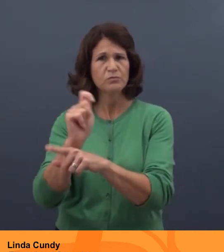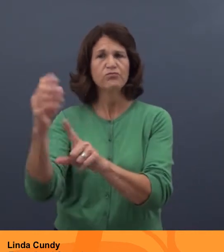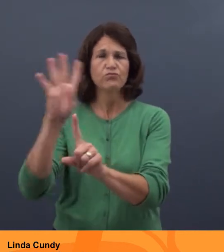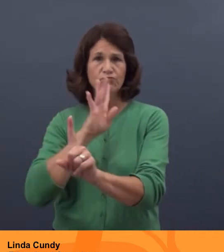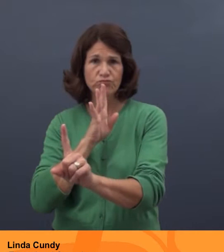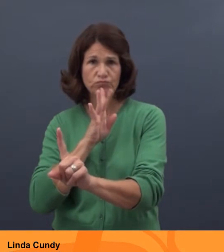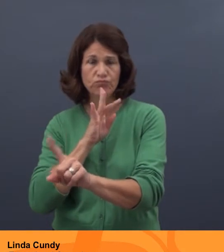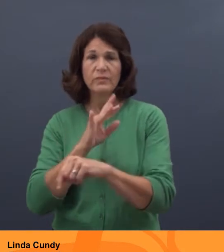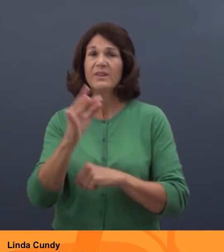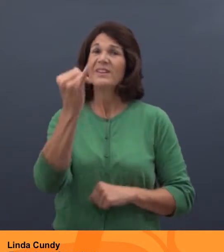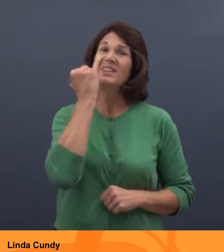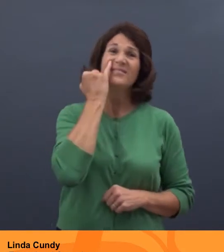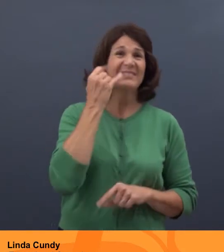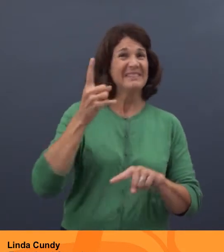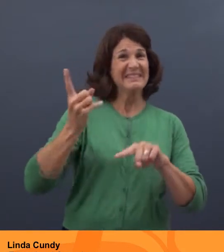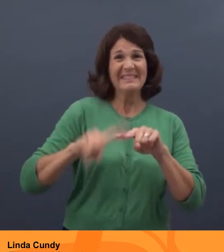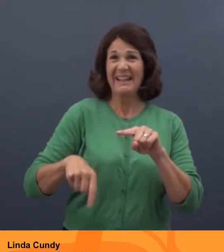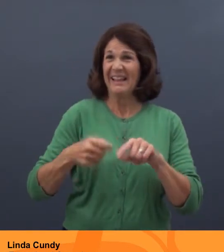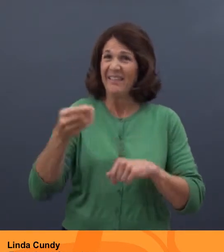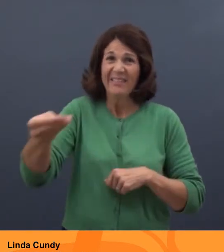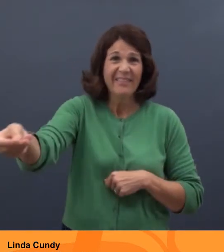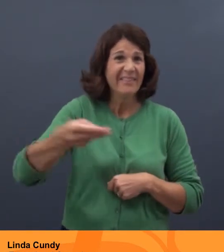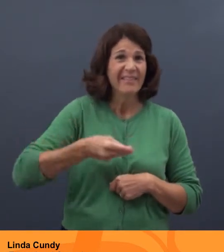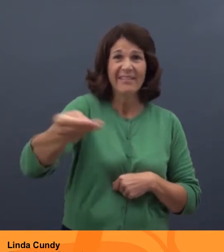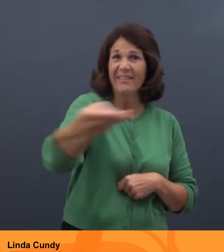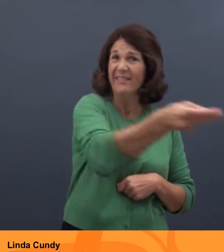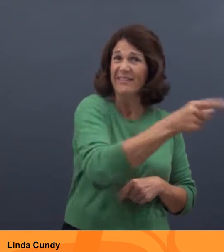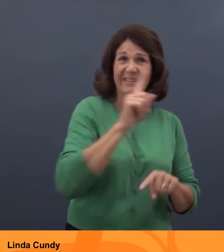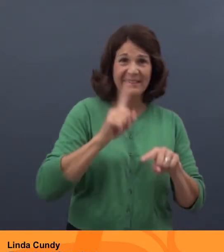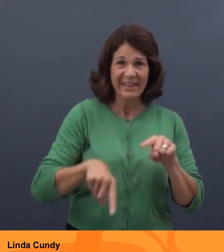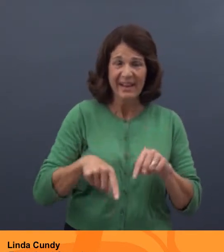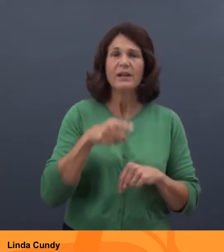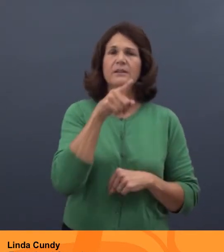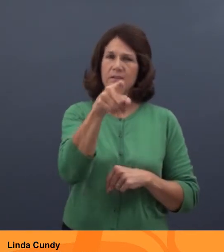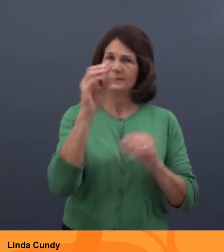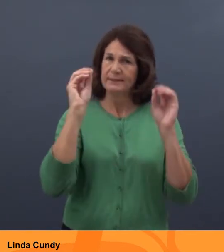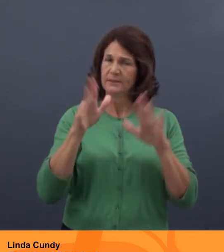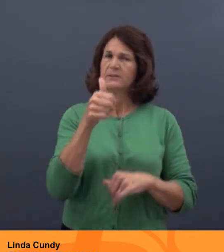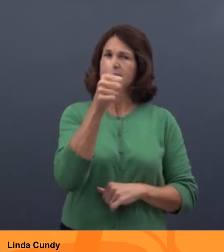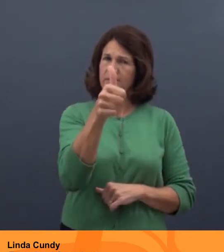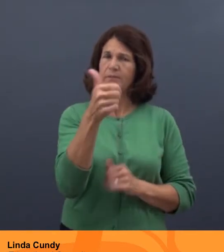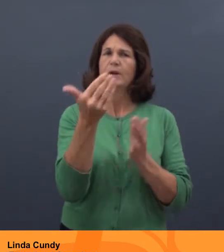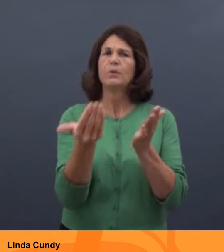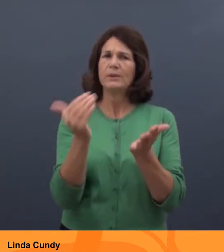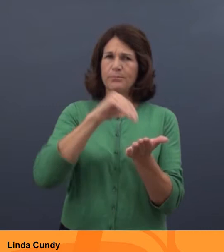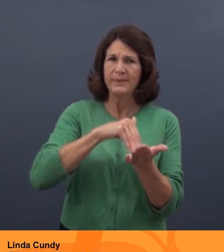If this isn't possible repeat what the student said through the microphone.